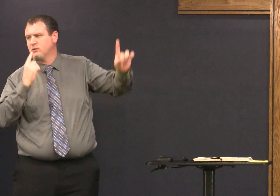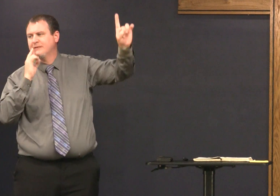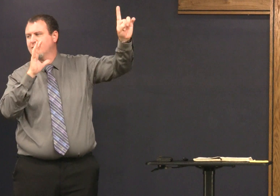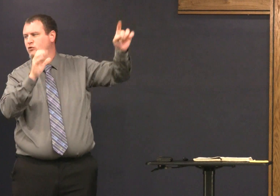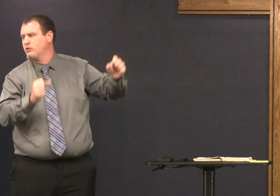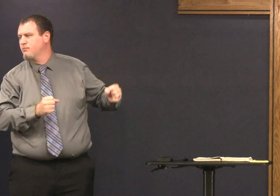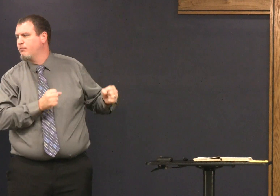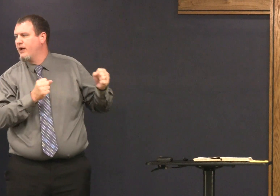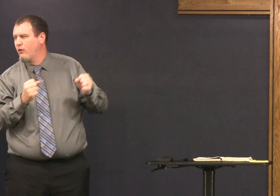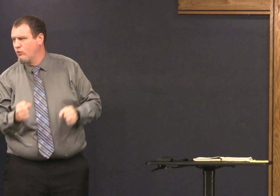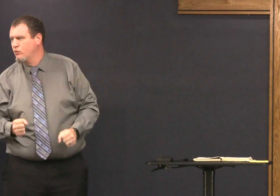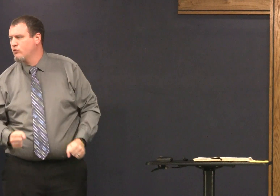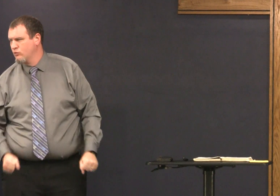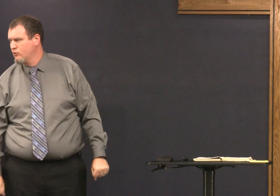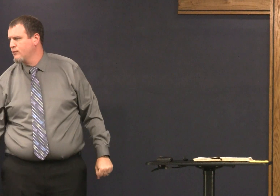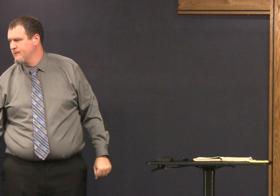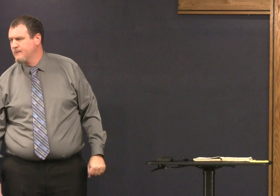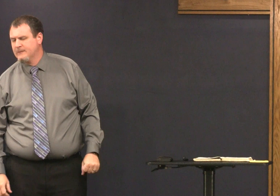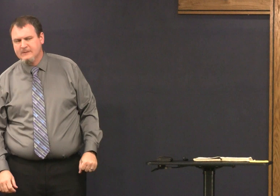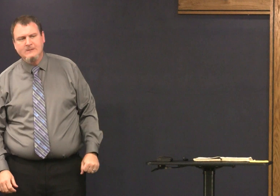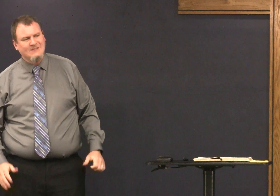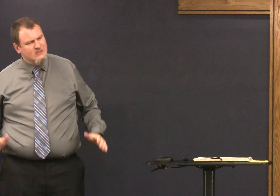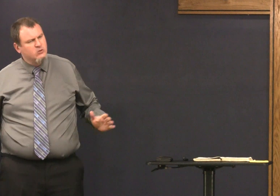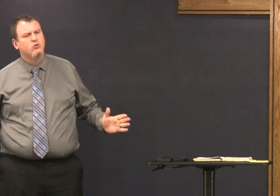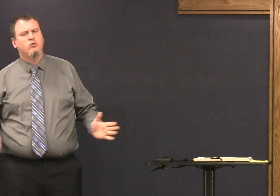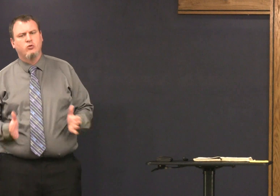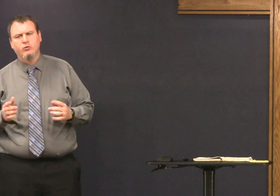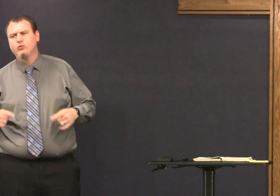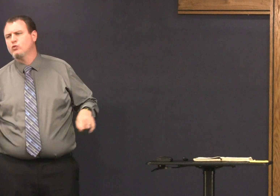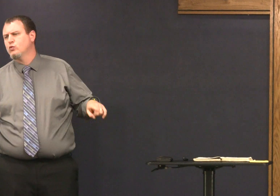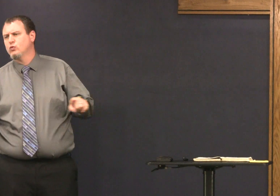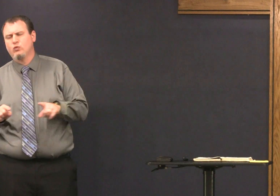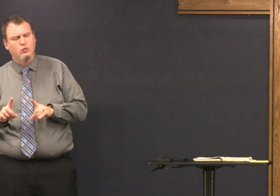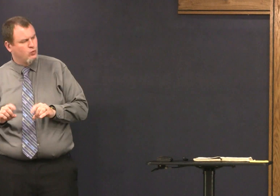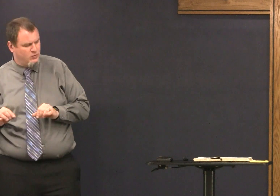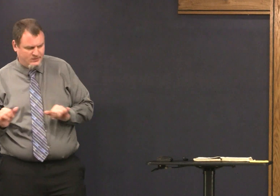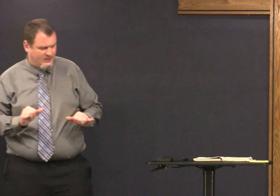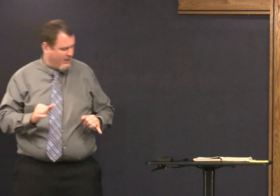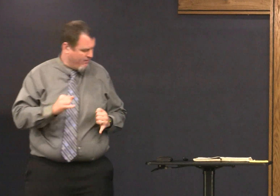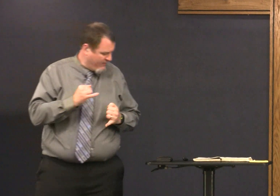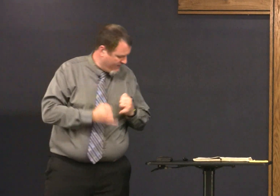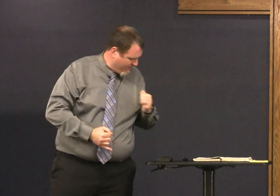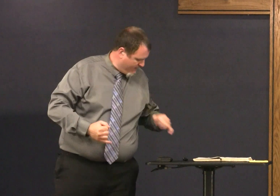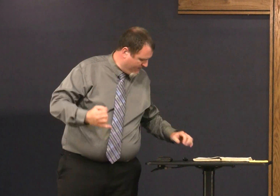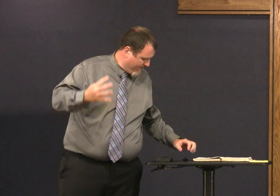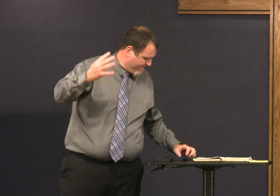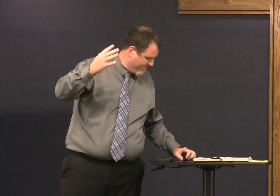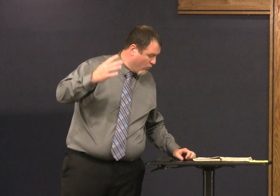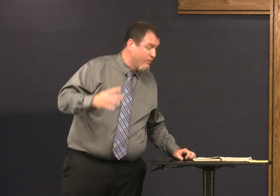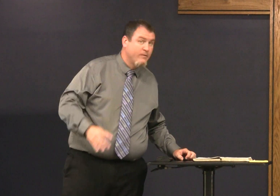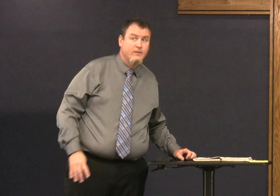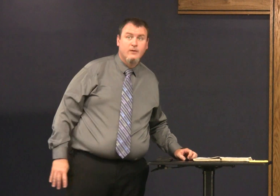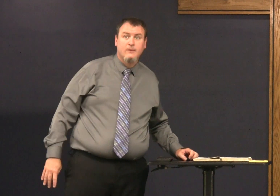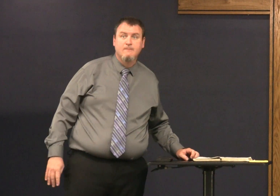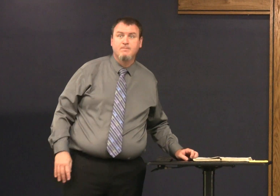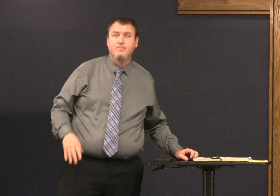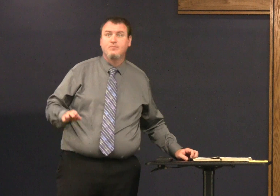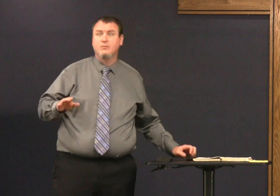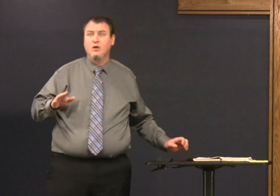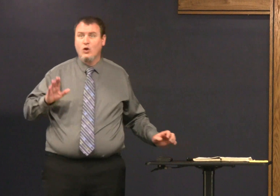I desperately look for his power I encourage you to do the same thing lastly number four